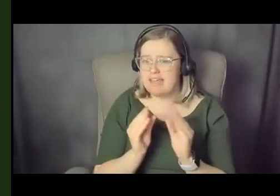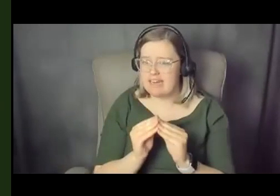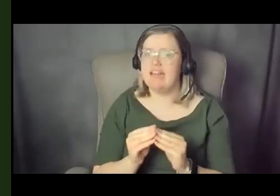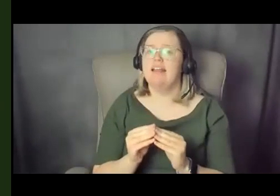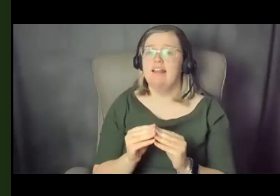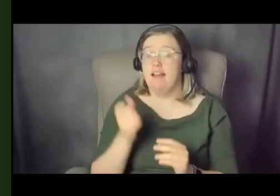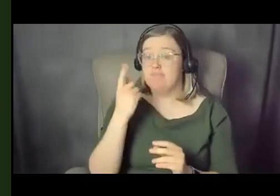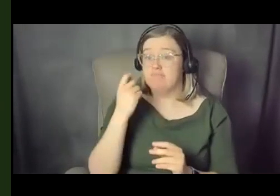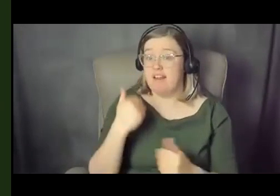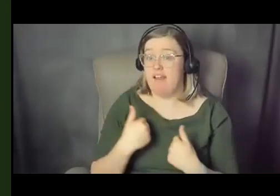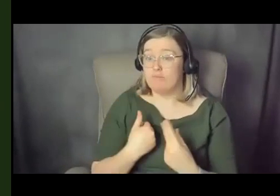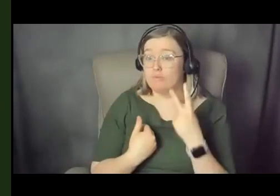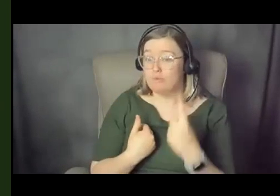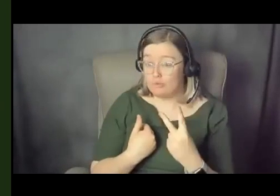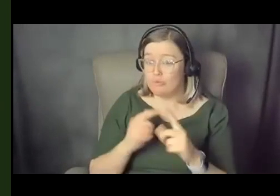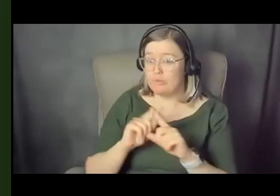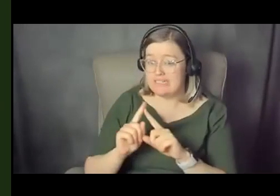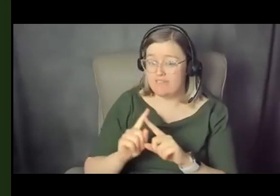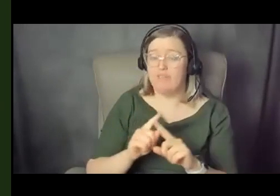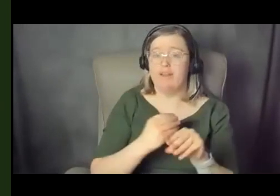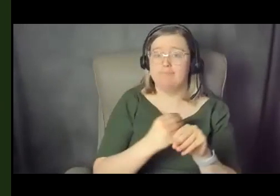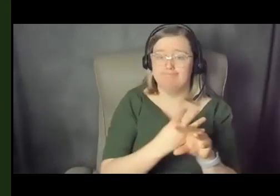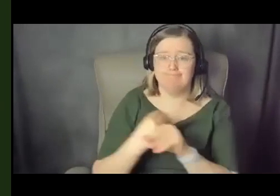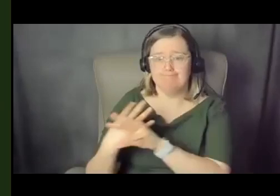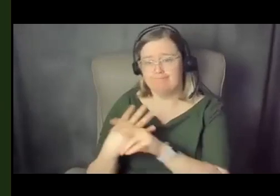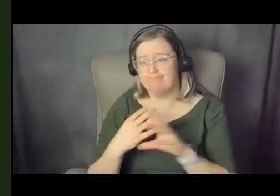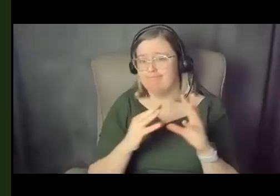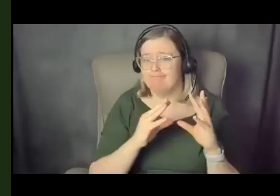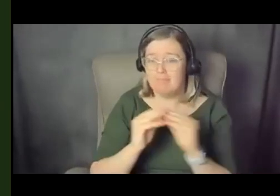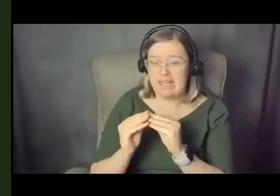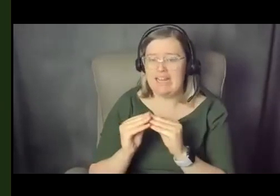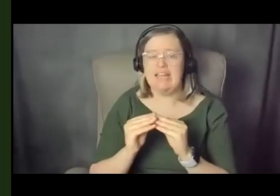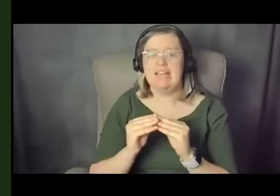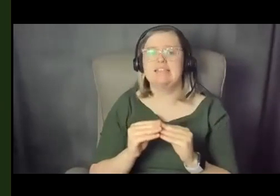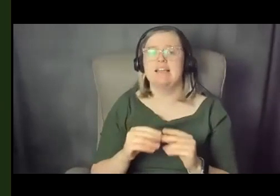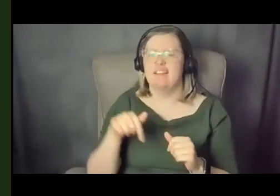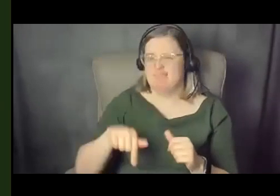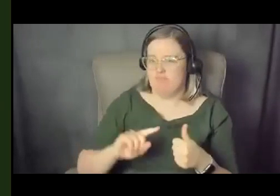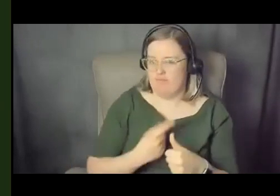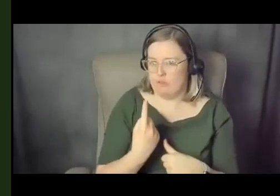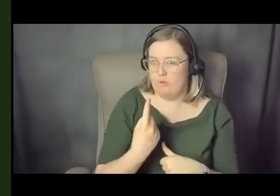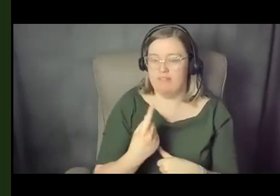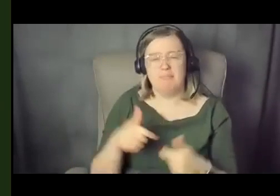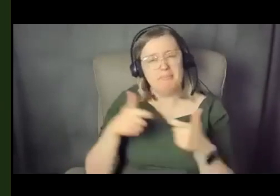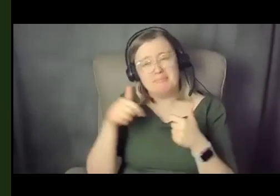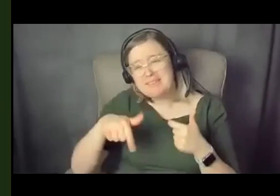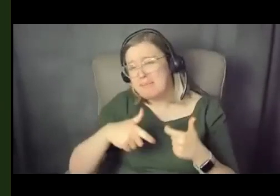about the Coal Creek Sewer upgrade project, it's a very large project with lots of different elements that we know